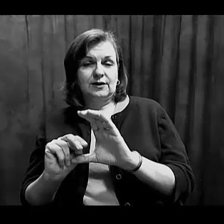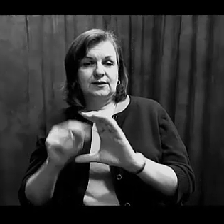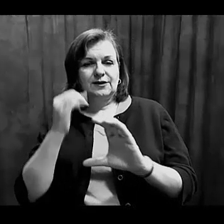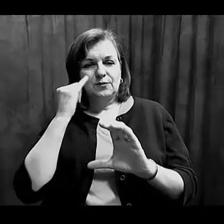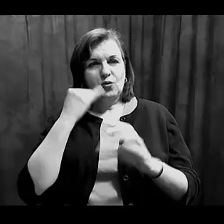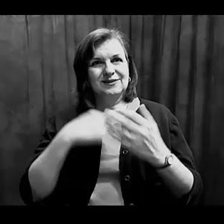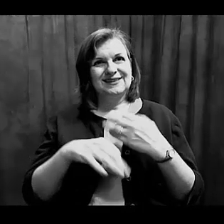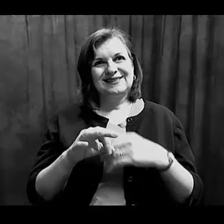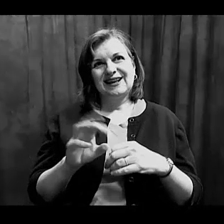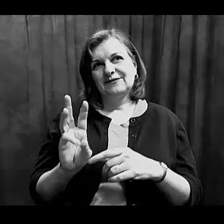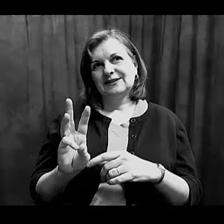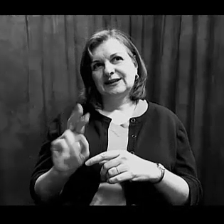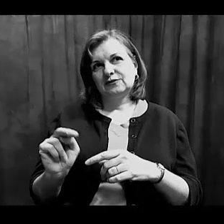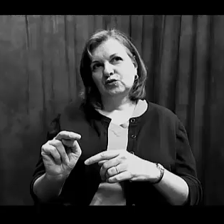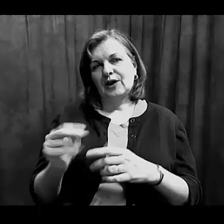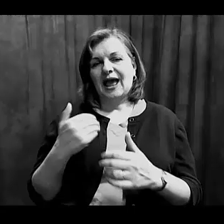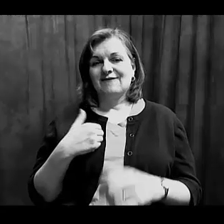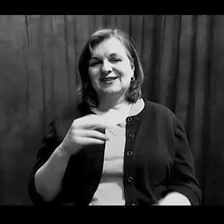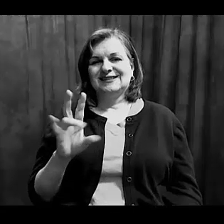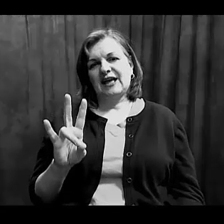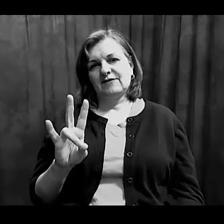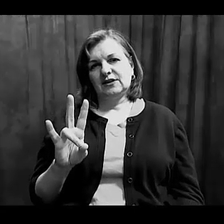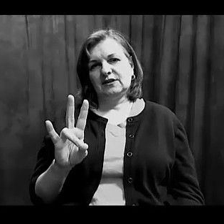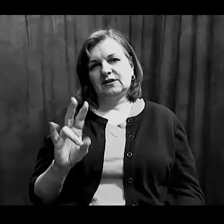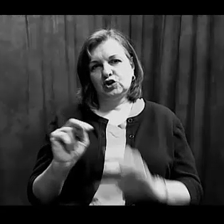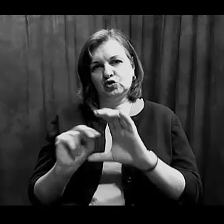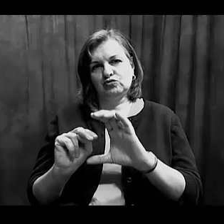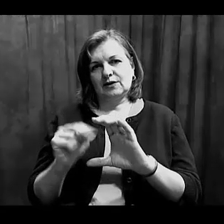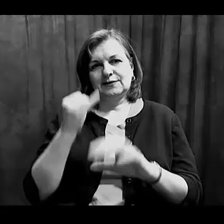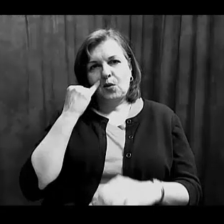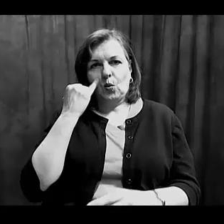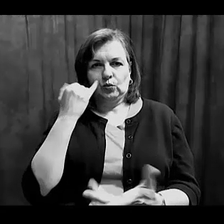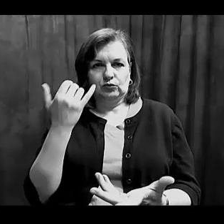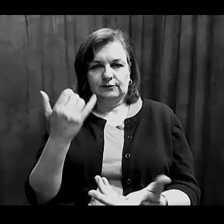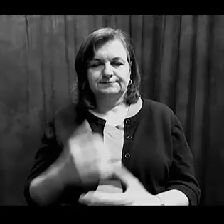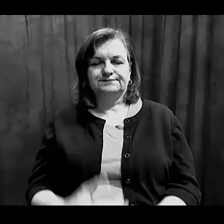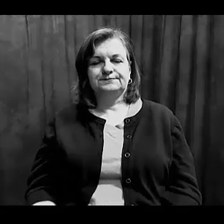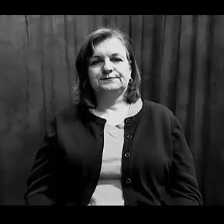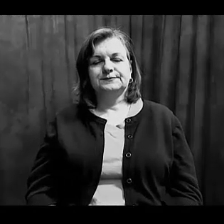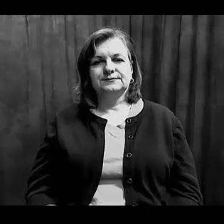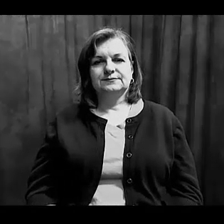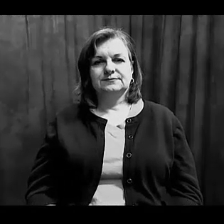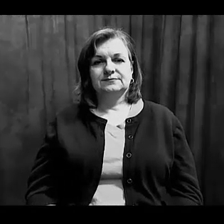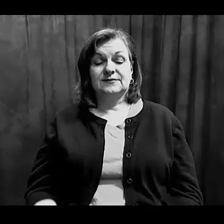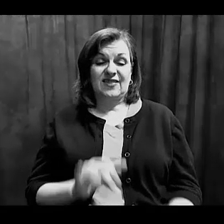carbon and instead of 6 -- I give it 7 neutrons